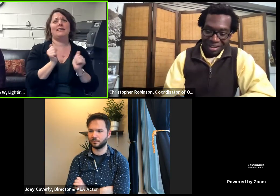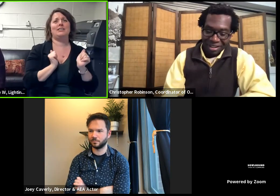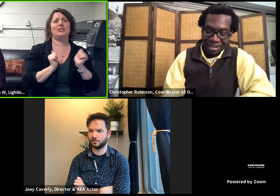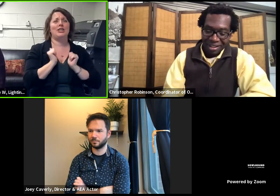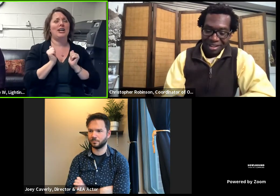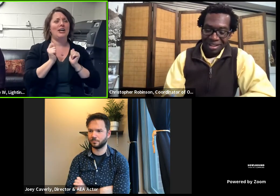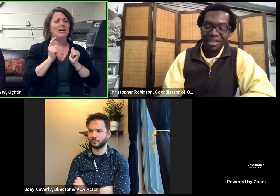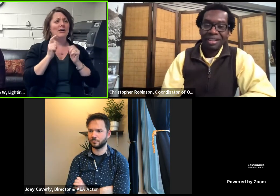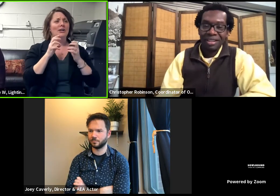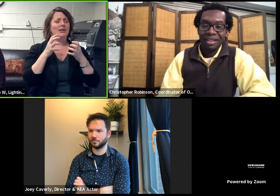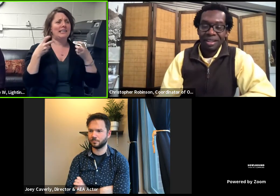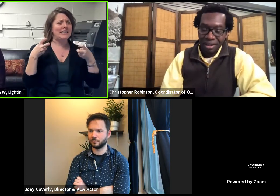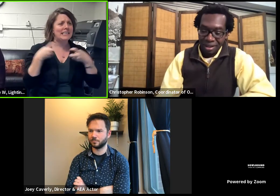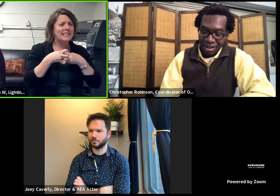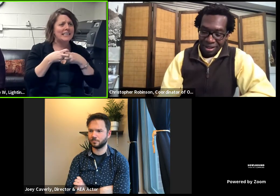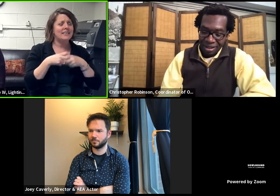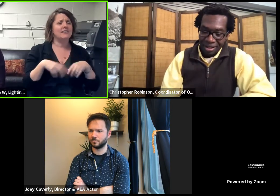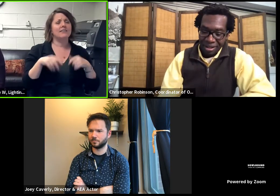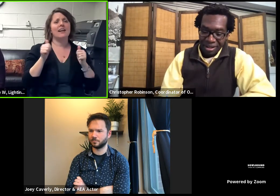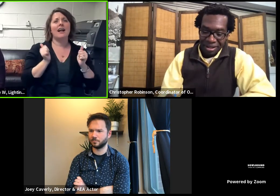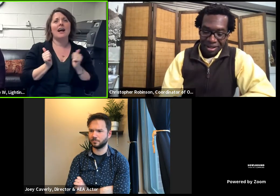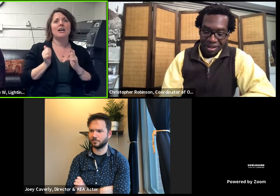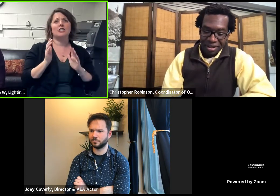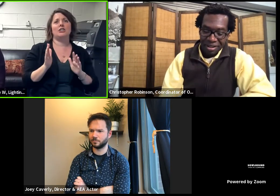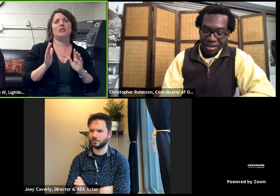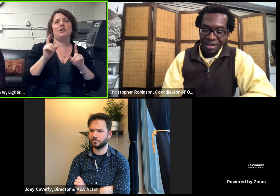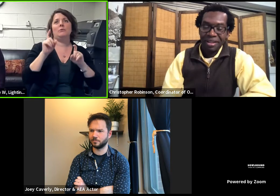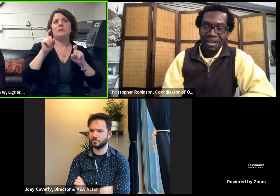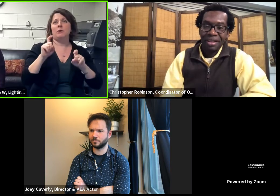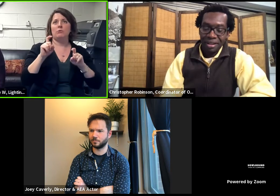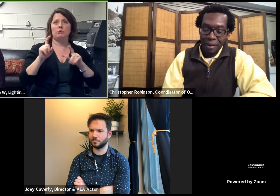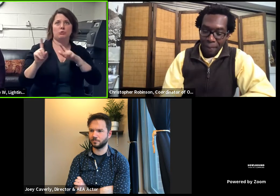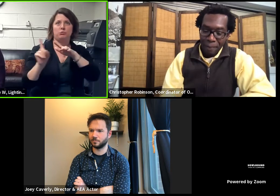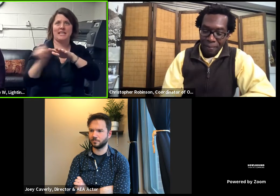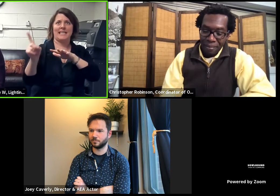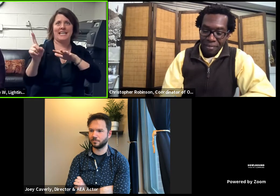There was a moment we were kind of stuck on in the show. They're having an issue with an actor